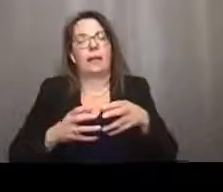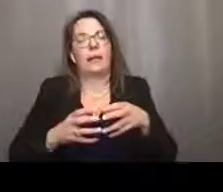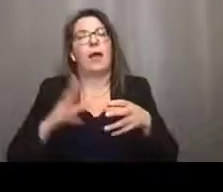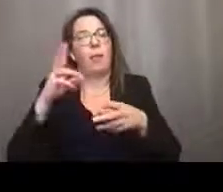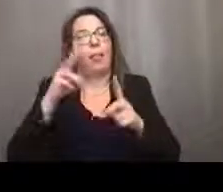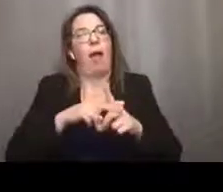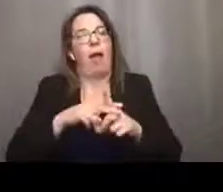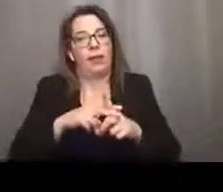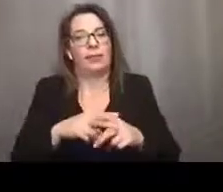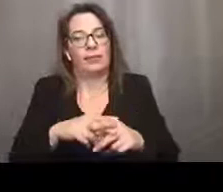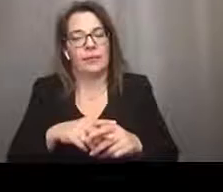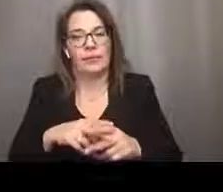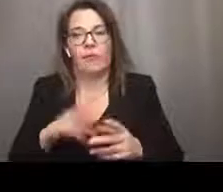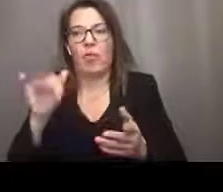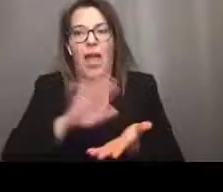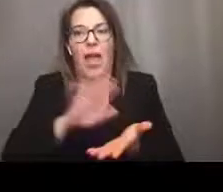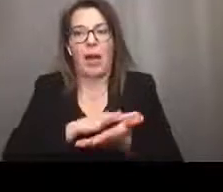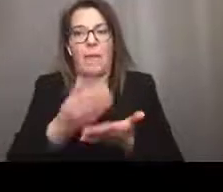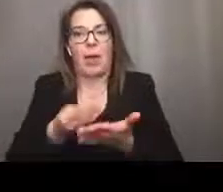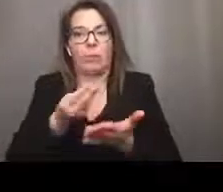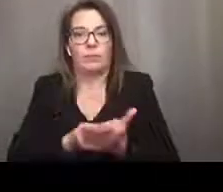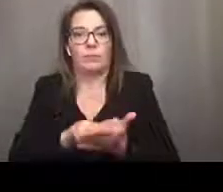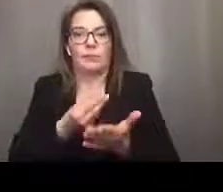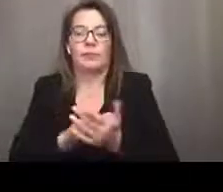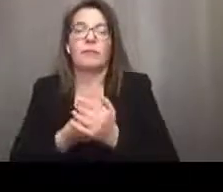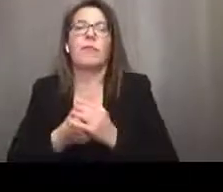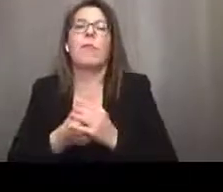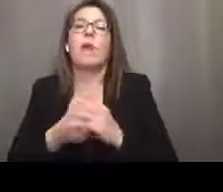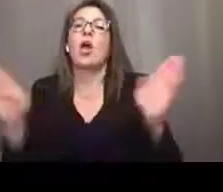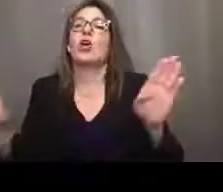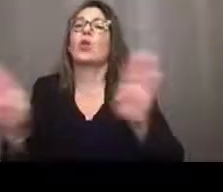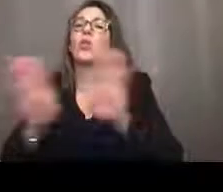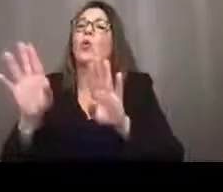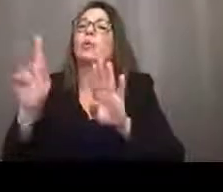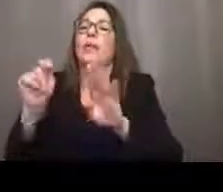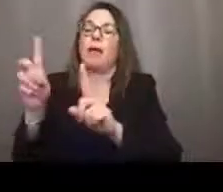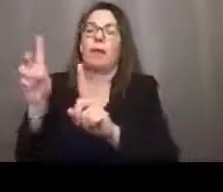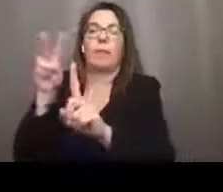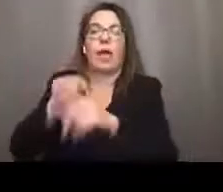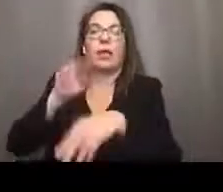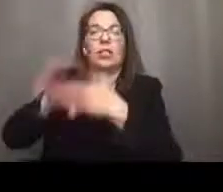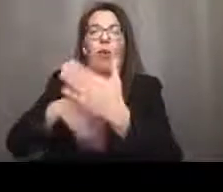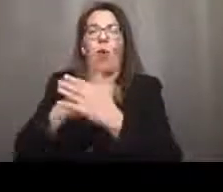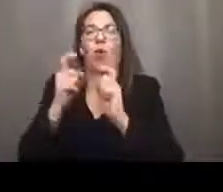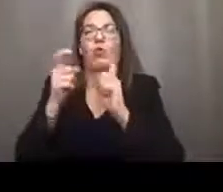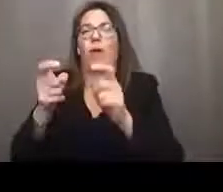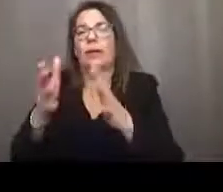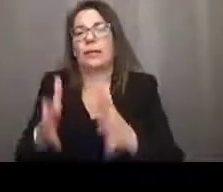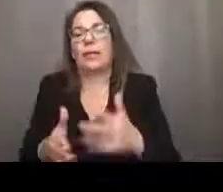And then lastly, closeout which is also applicable to all grantees, there are generally three reports that are required.